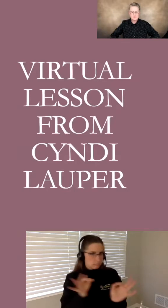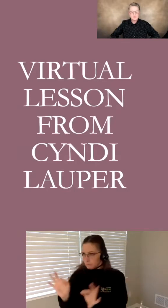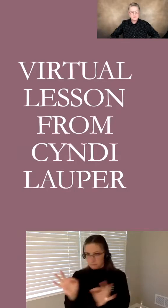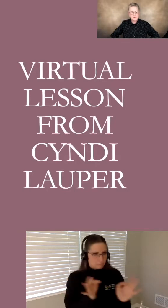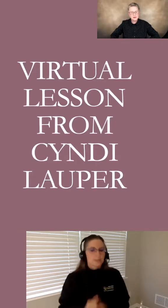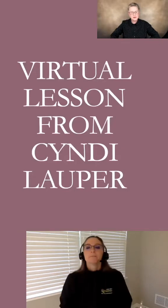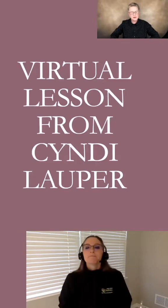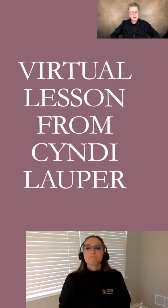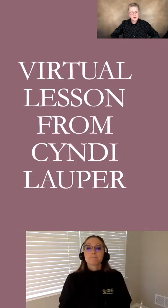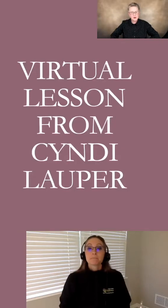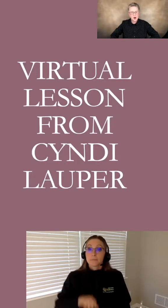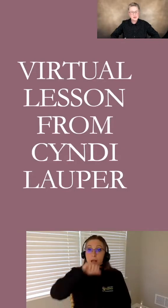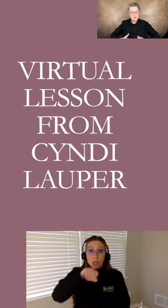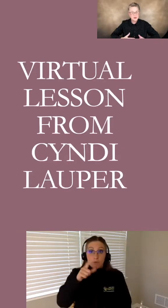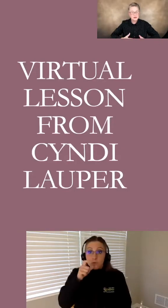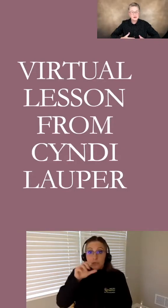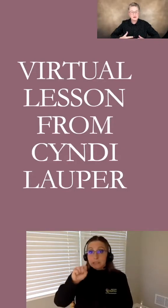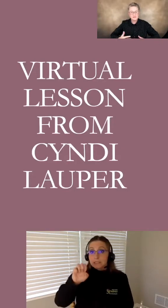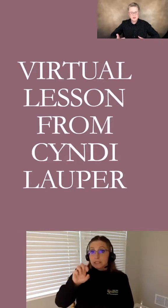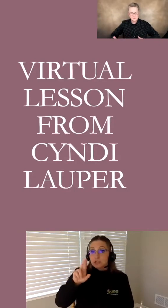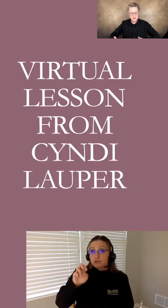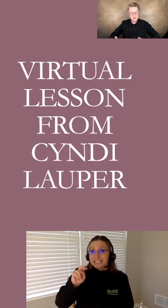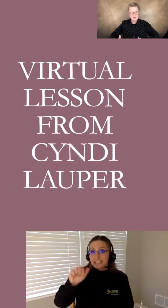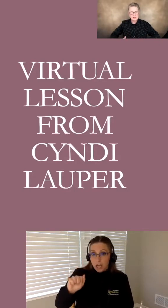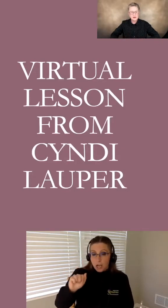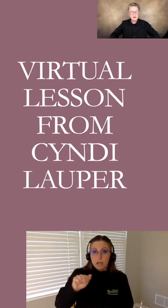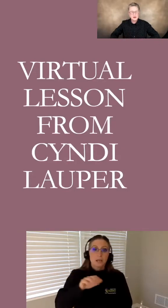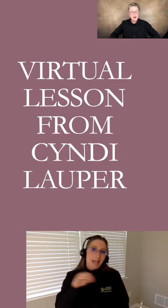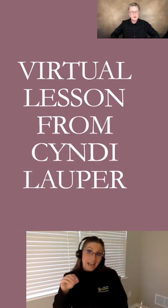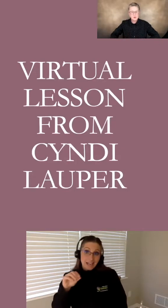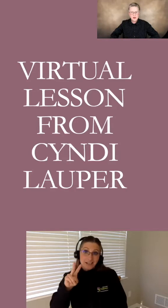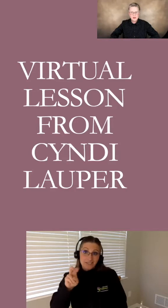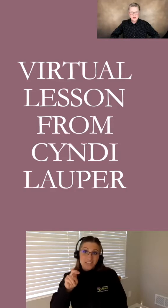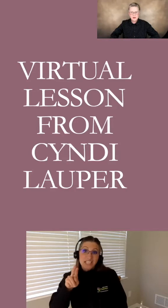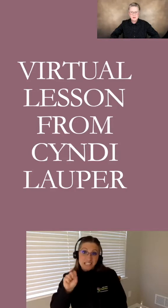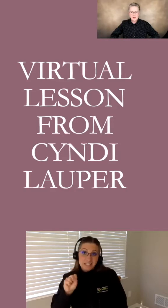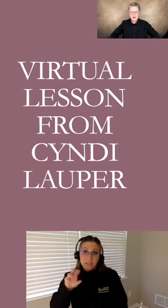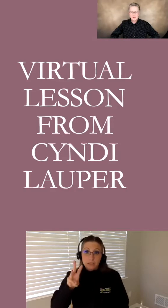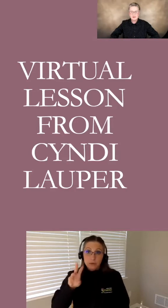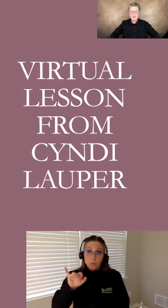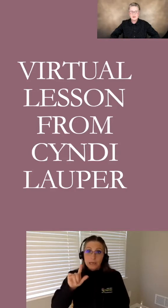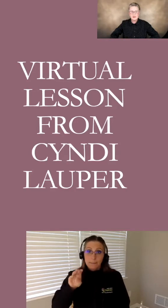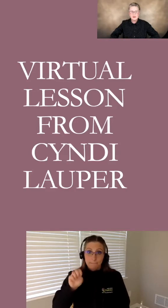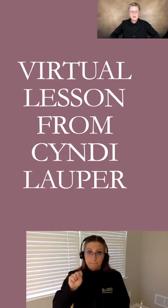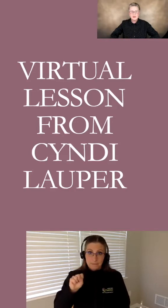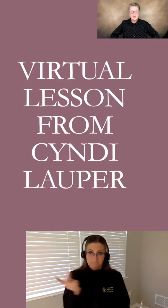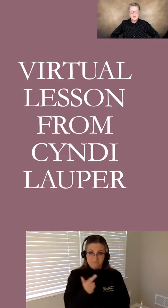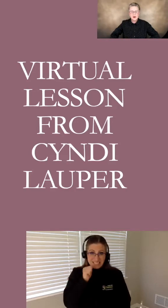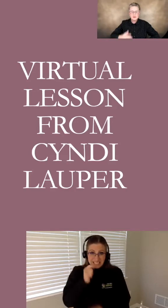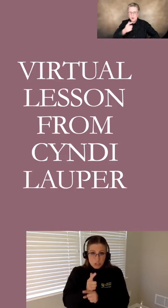first few years that I watched Serena and Venus Williams, I would watch them and I was always with